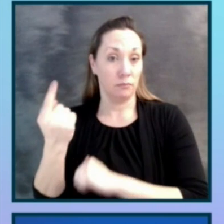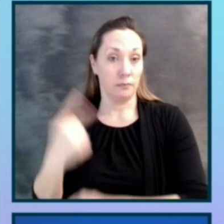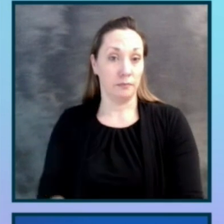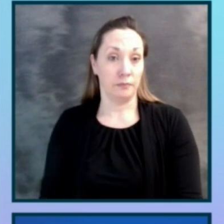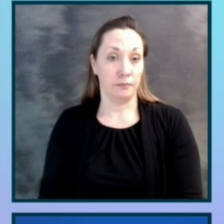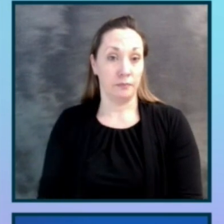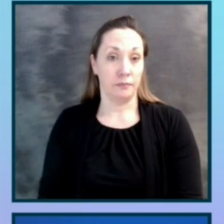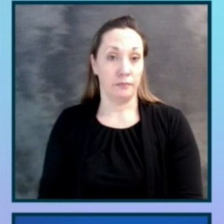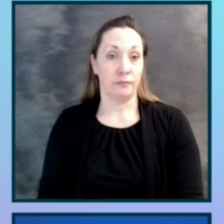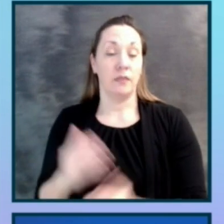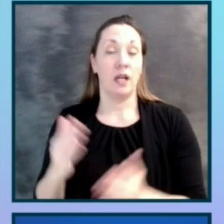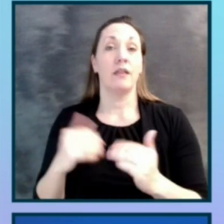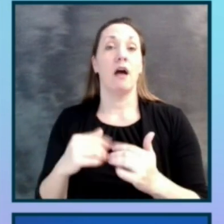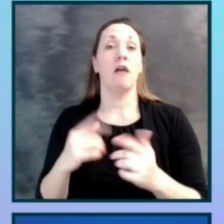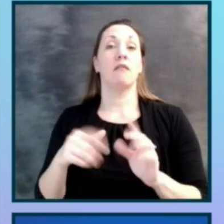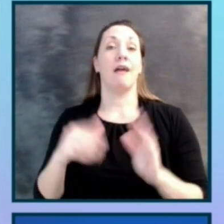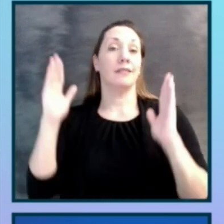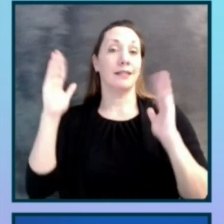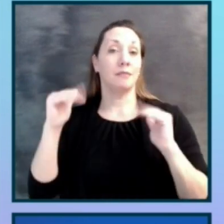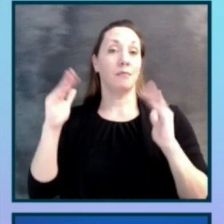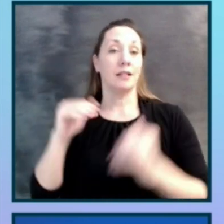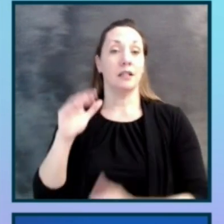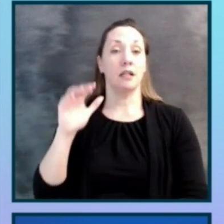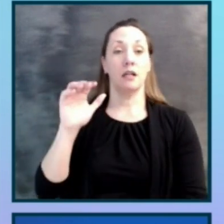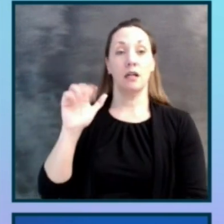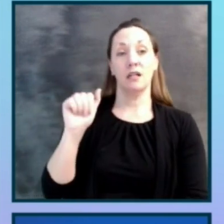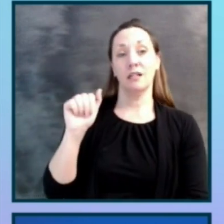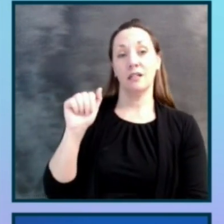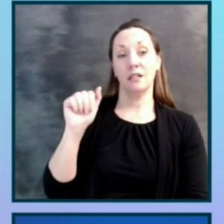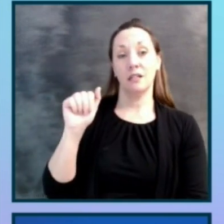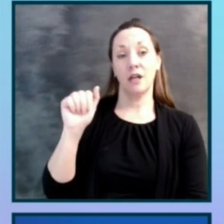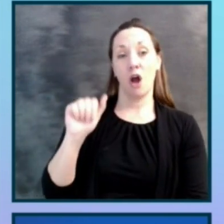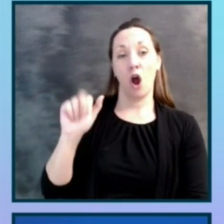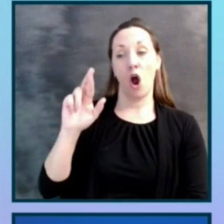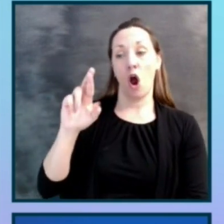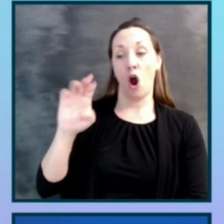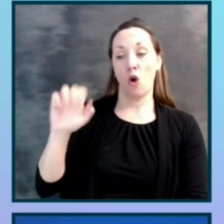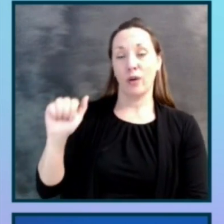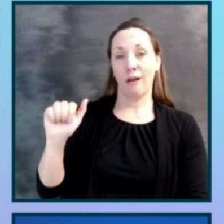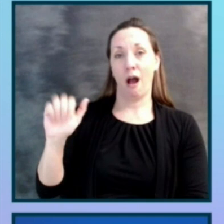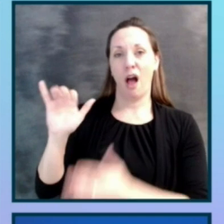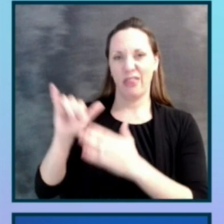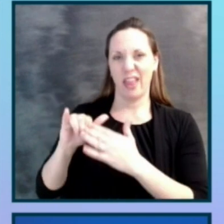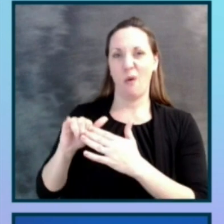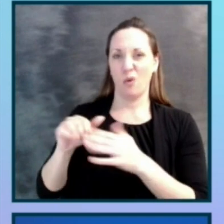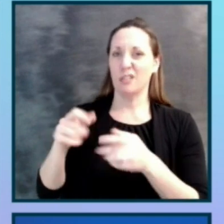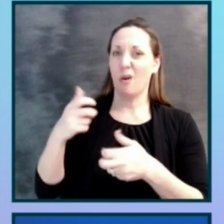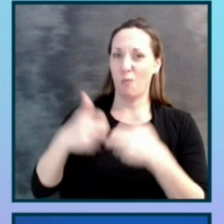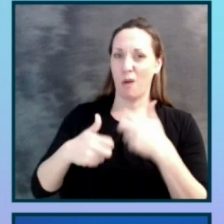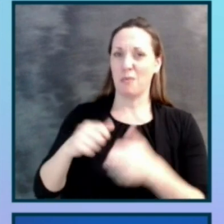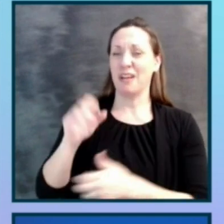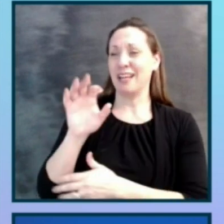Then as expected, aria was a bit of a problem. 97% of the pages had errors,